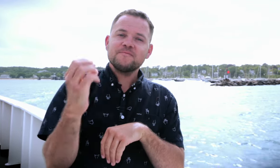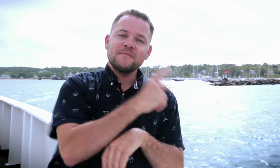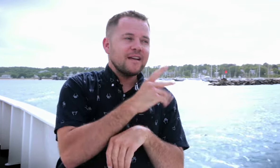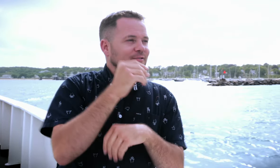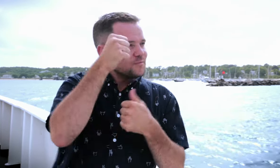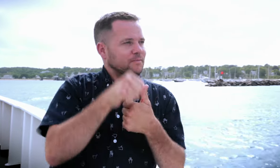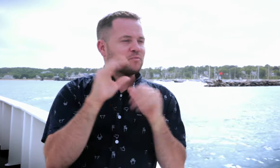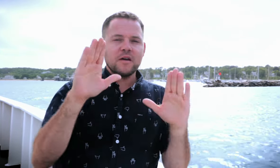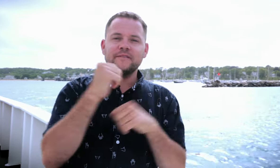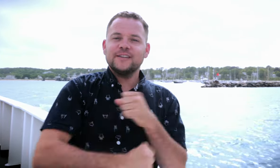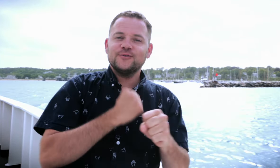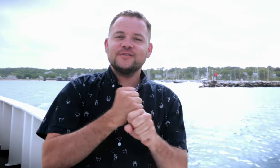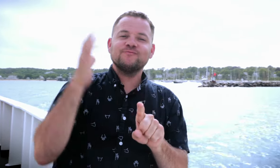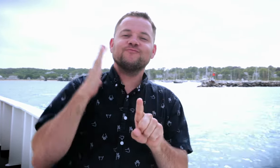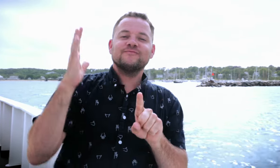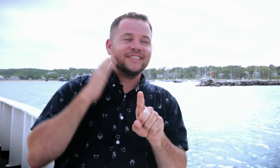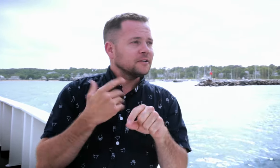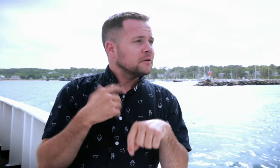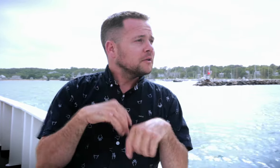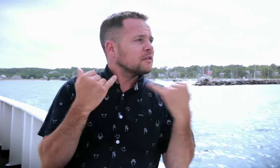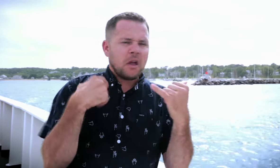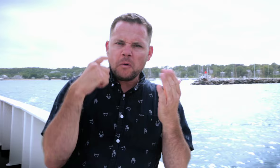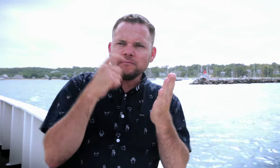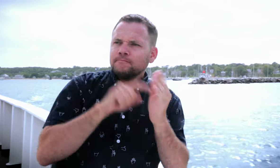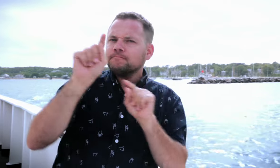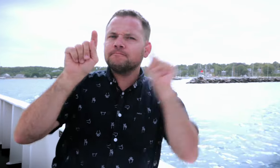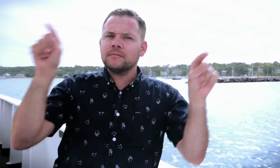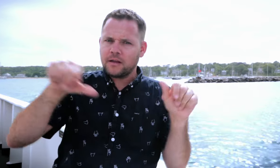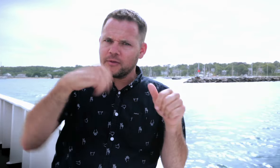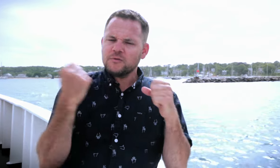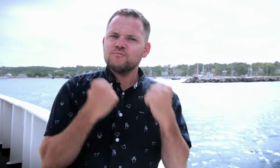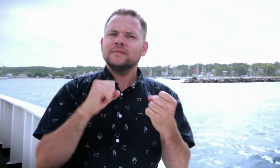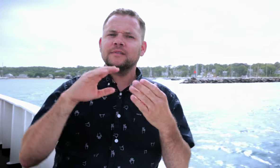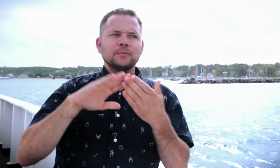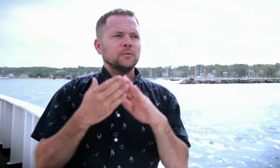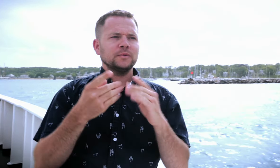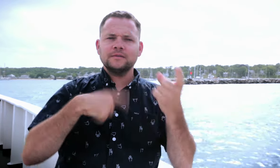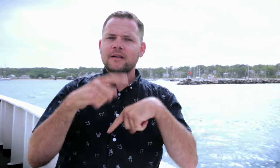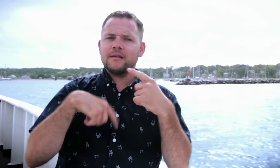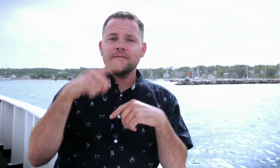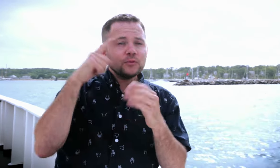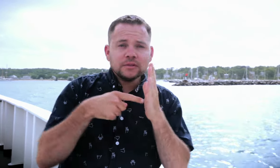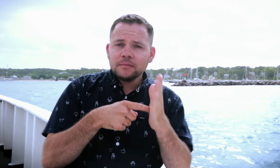the deaf community can come back and remember the wonderful years our community had here. Today, there are other signing communities.